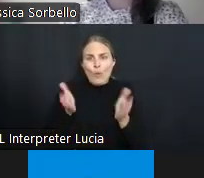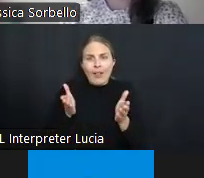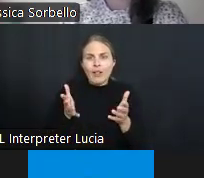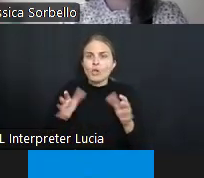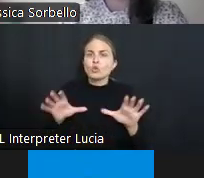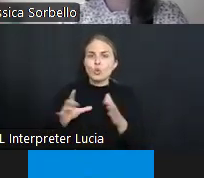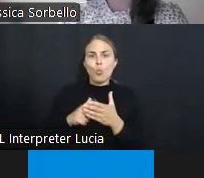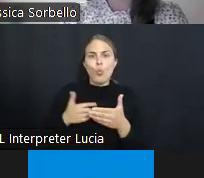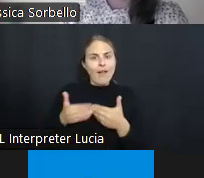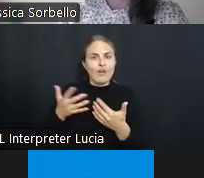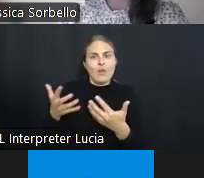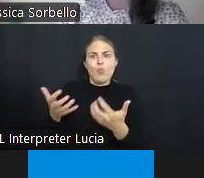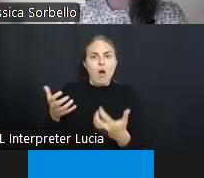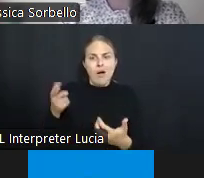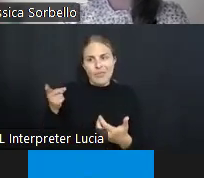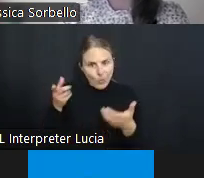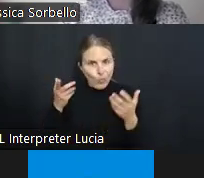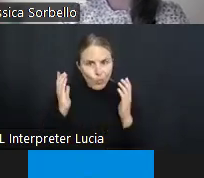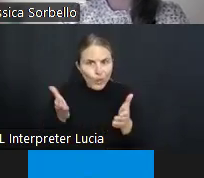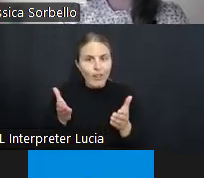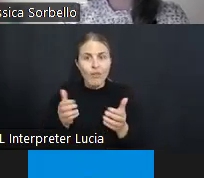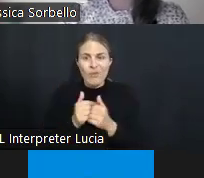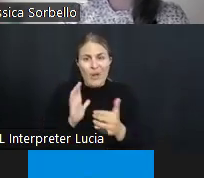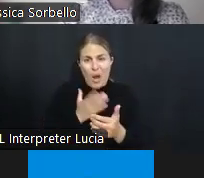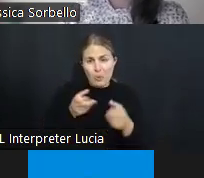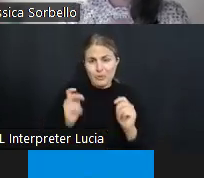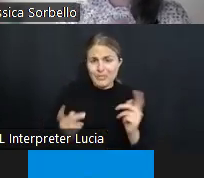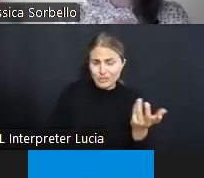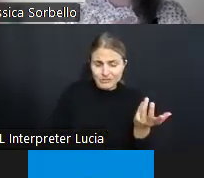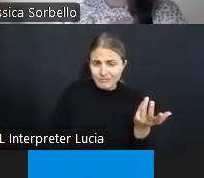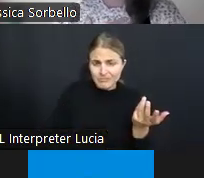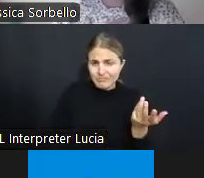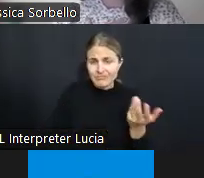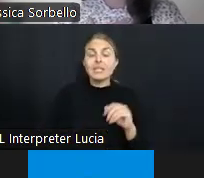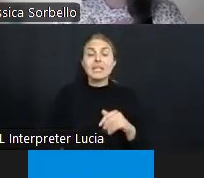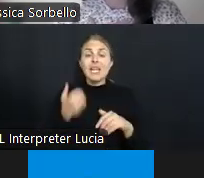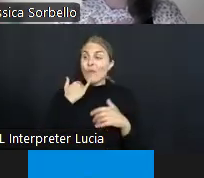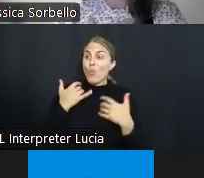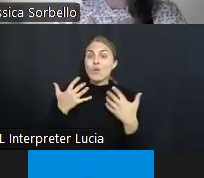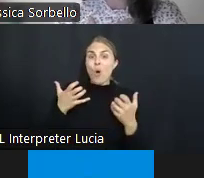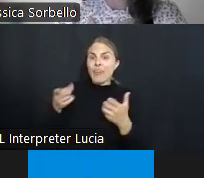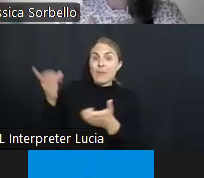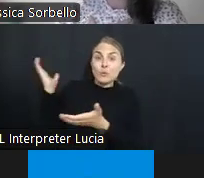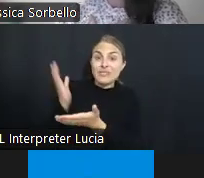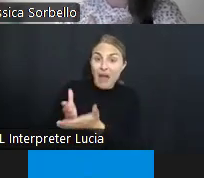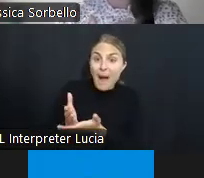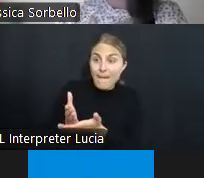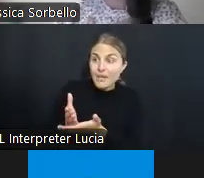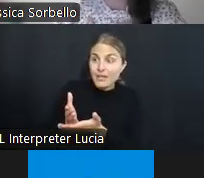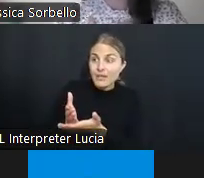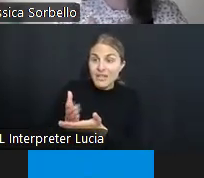abstance for people worked we wouldn't be shifting into this conversation an we wouldn't be at 107,000